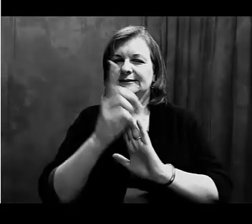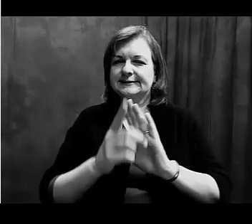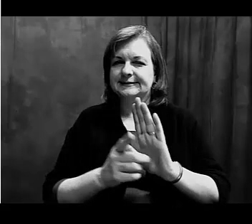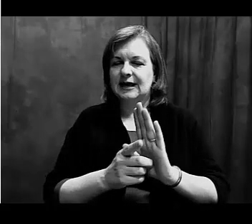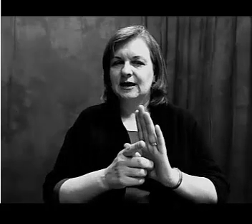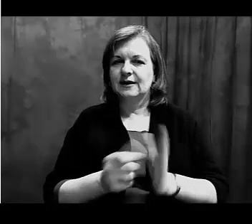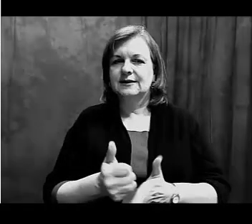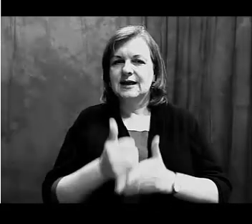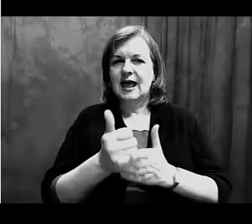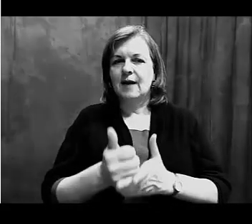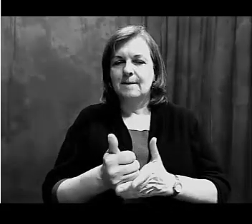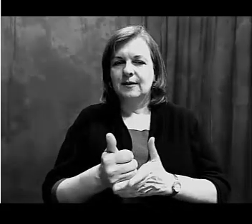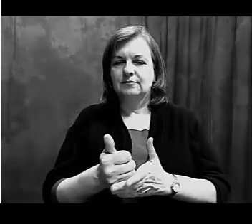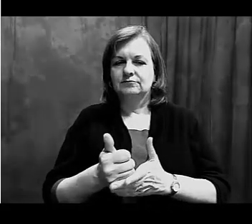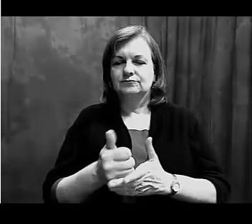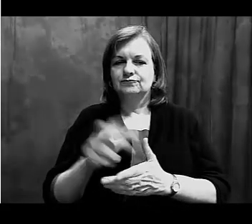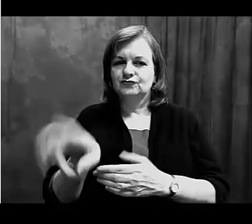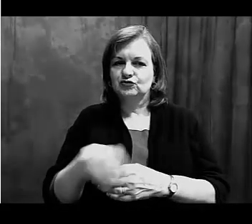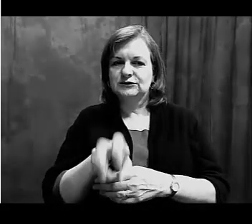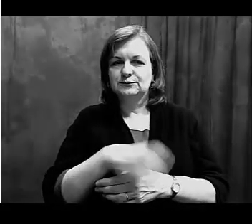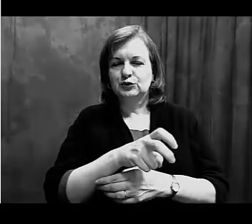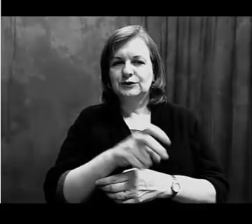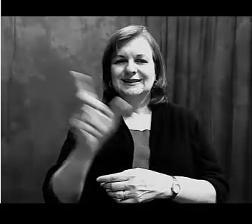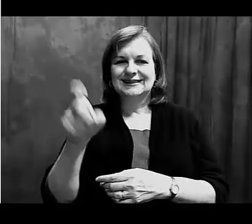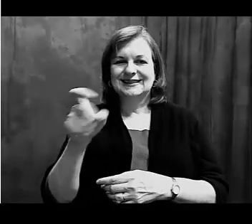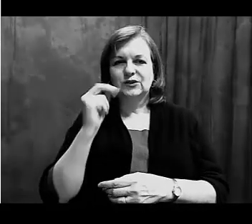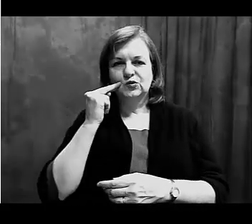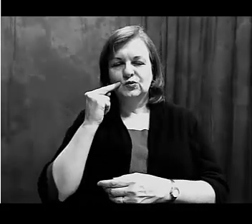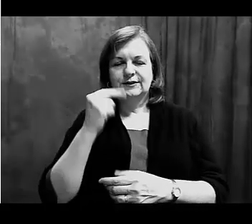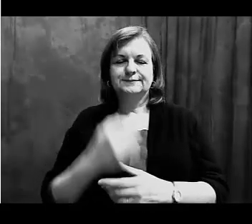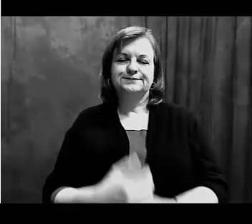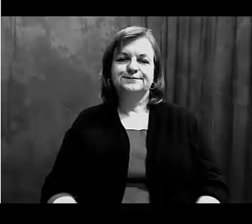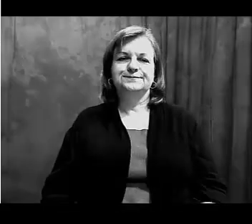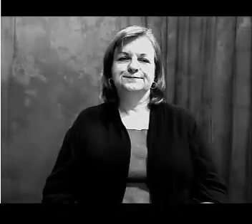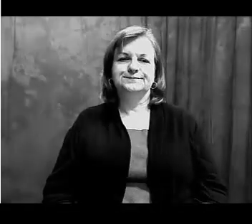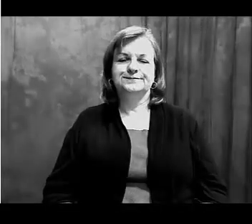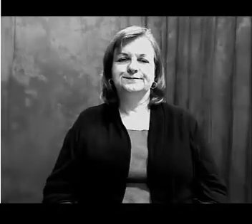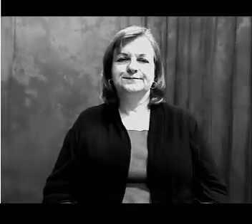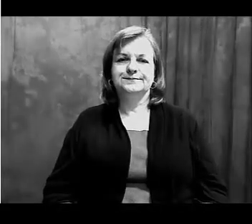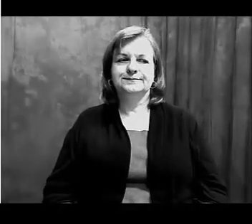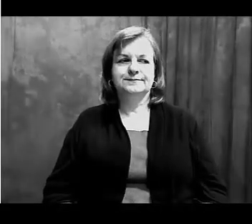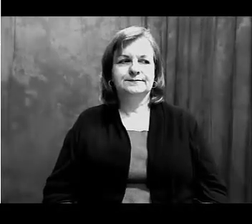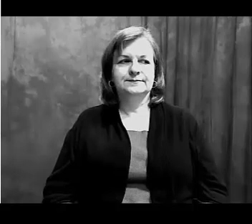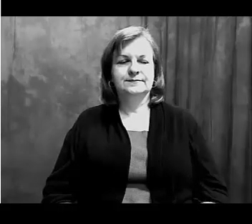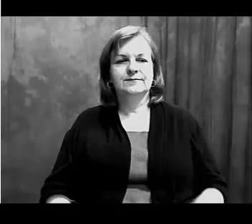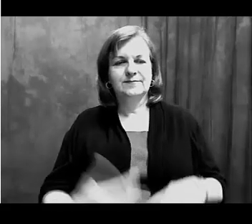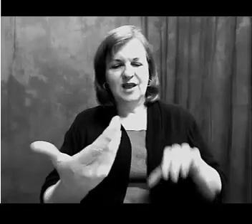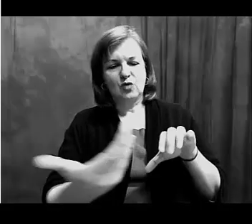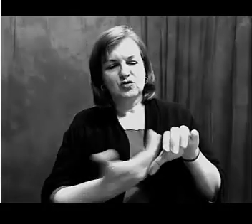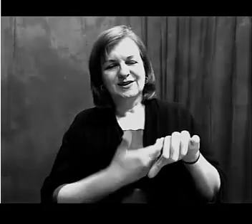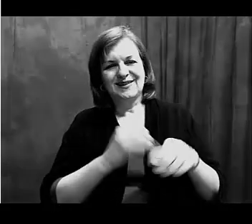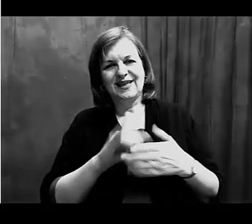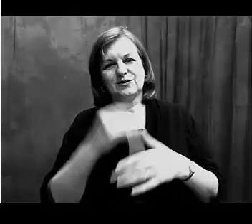this is a very interesting kind of design to help speed up the transport of some needed nutrients